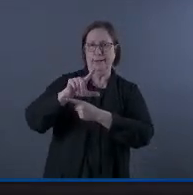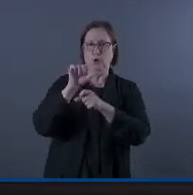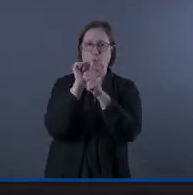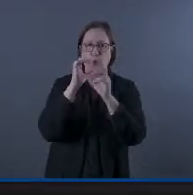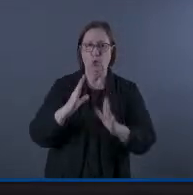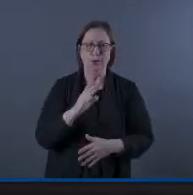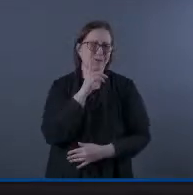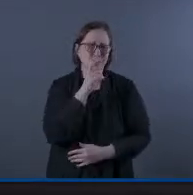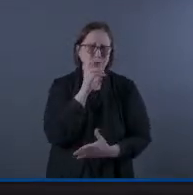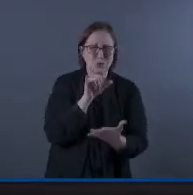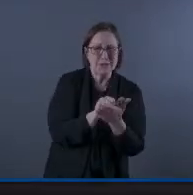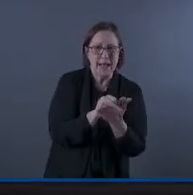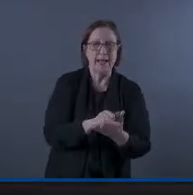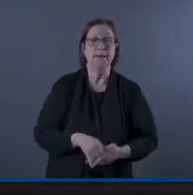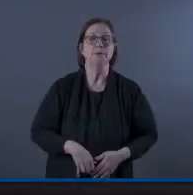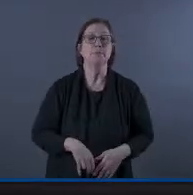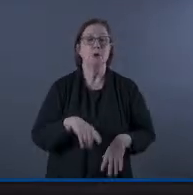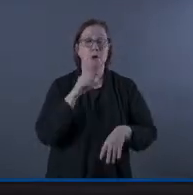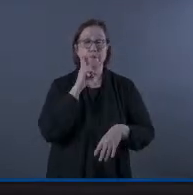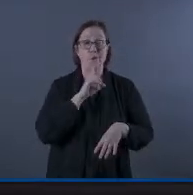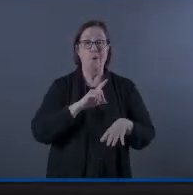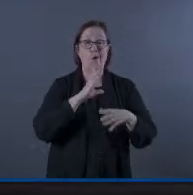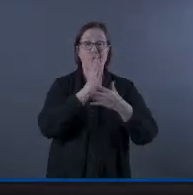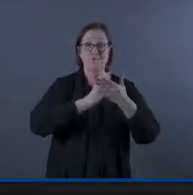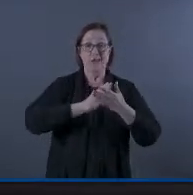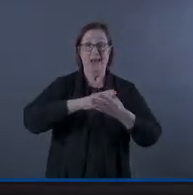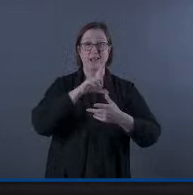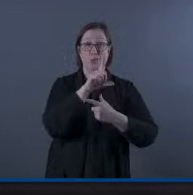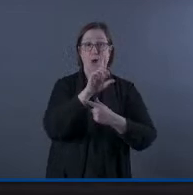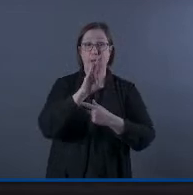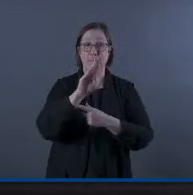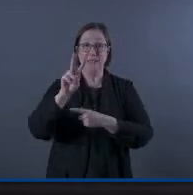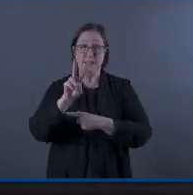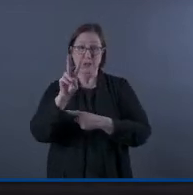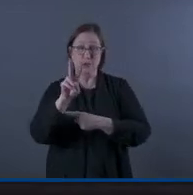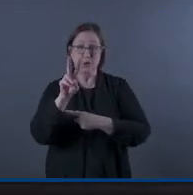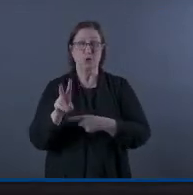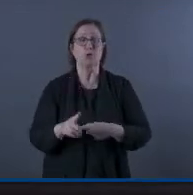in phase 1B2, are people who work in an enclosed space